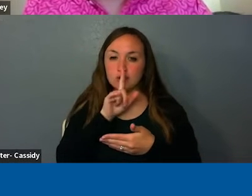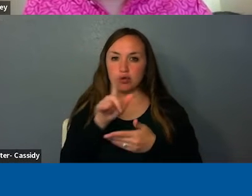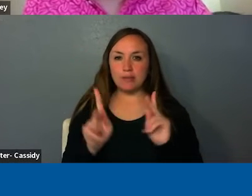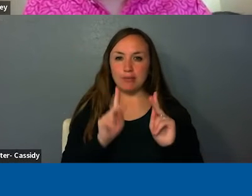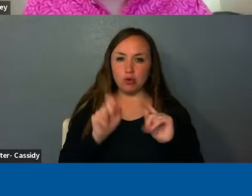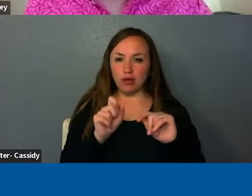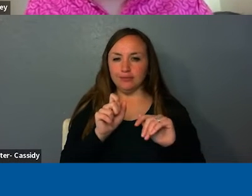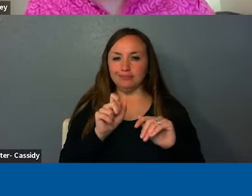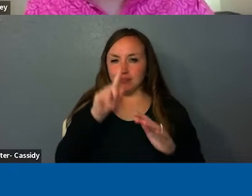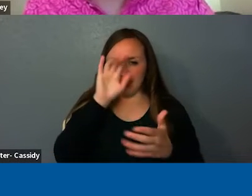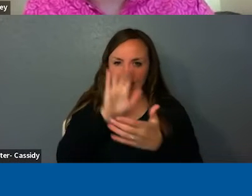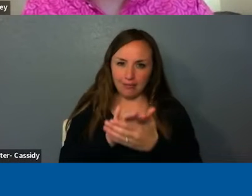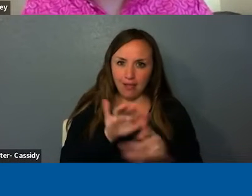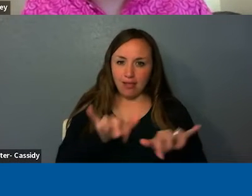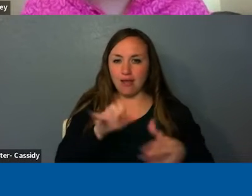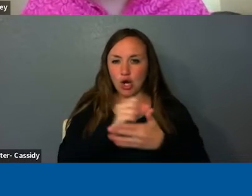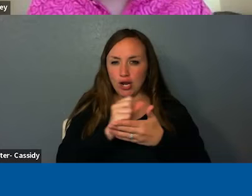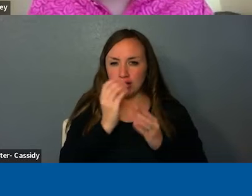So that's why this never really got any traction.